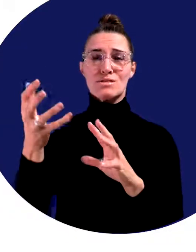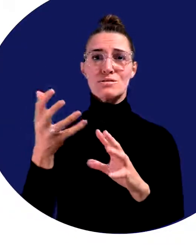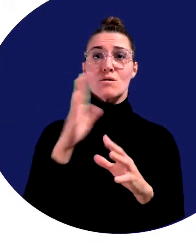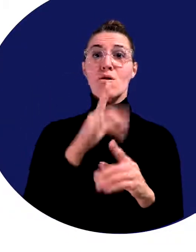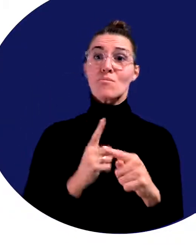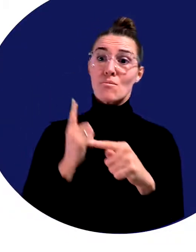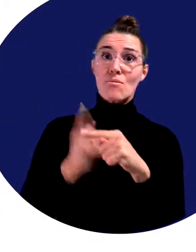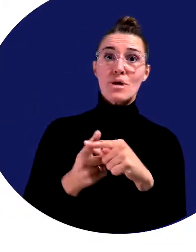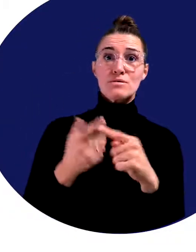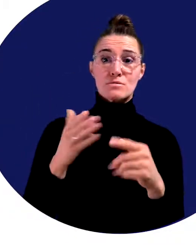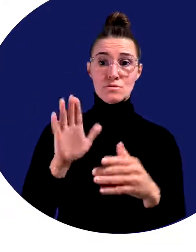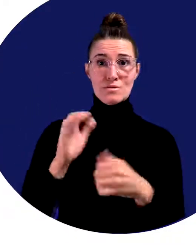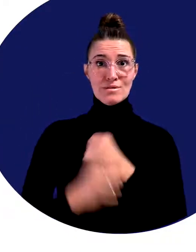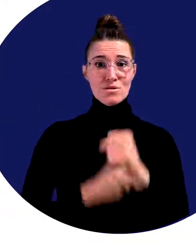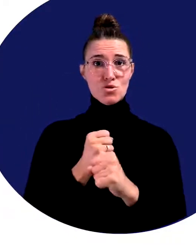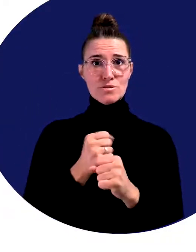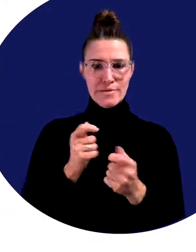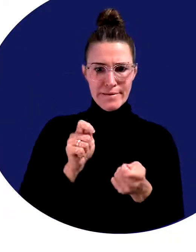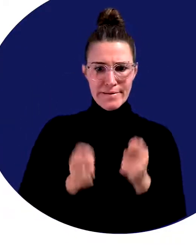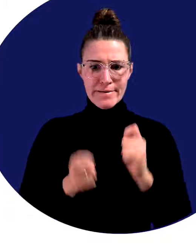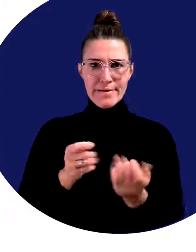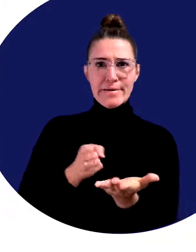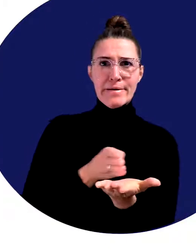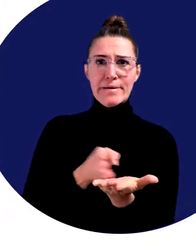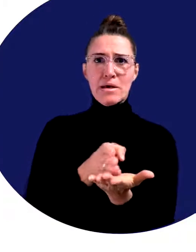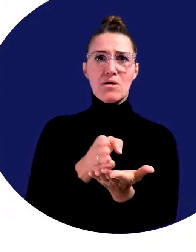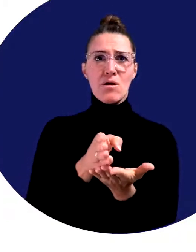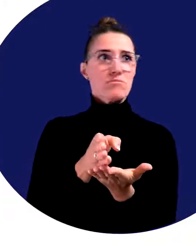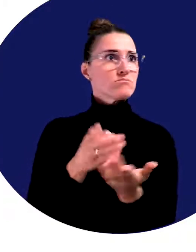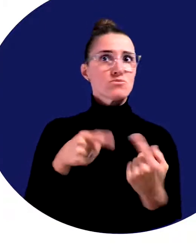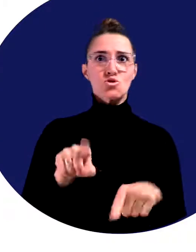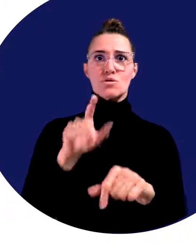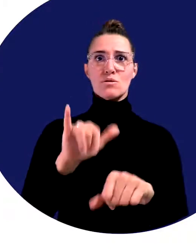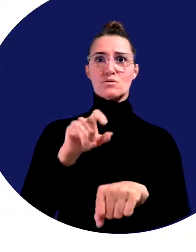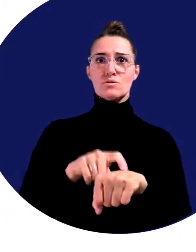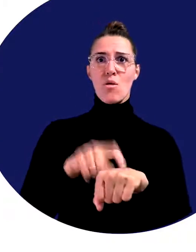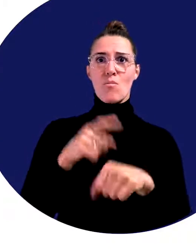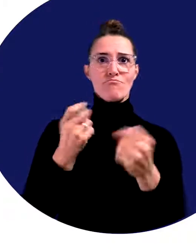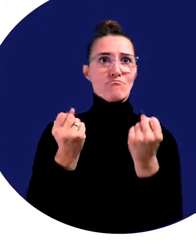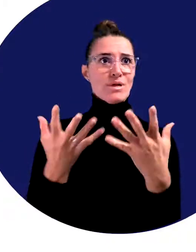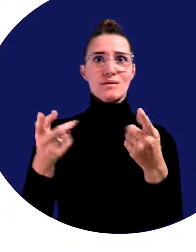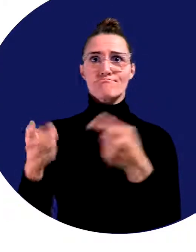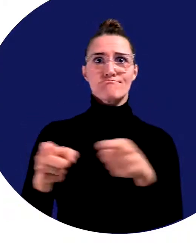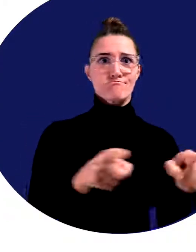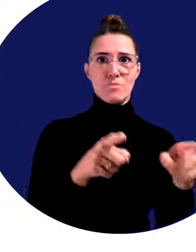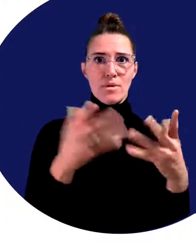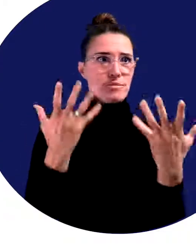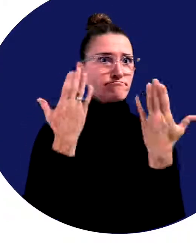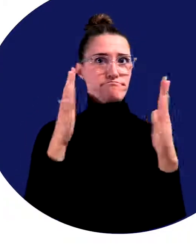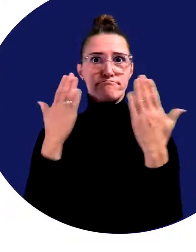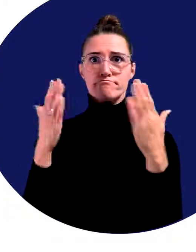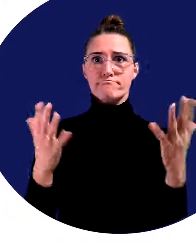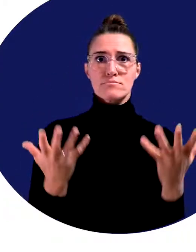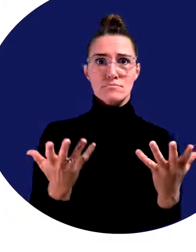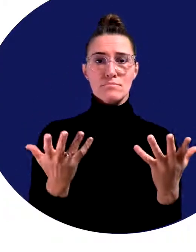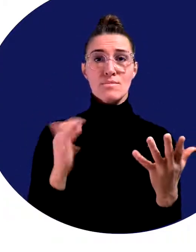On top of experiencing barriers, their defining years take place during a time of unprecedented change with many unknowns.